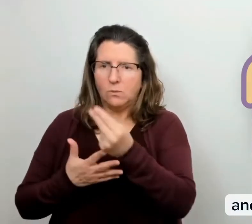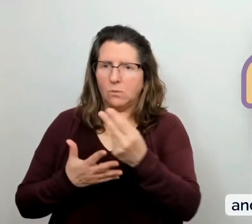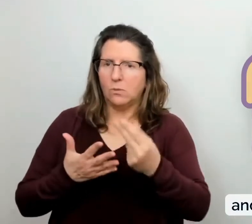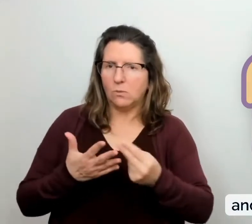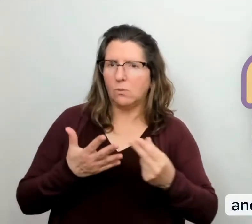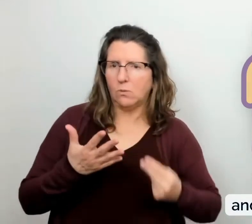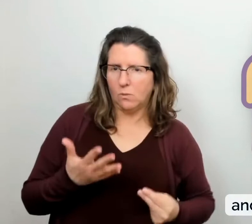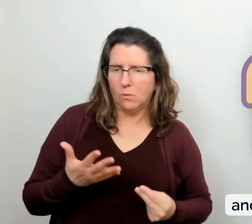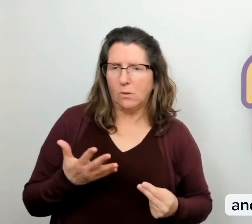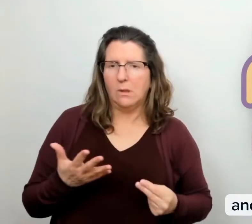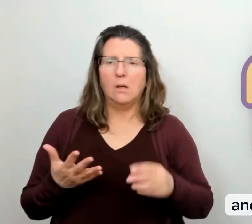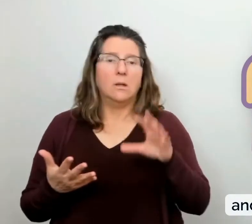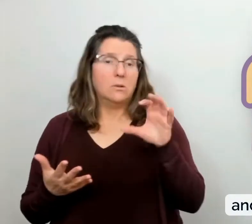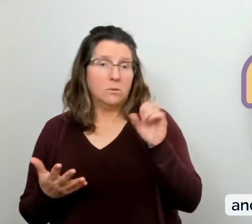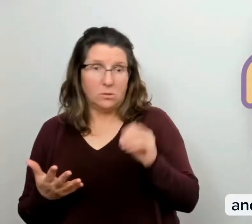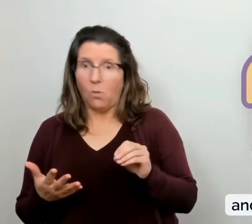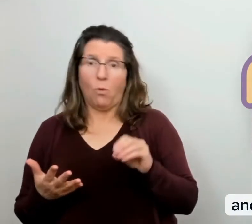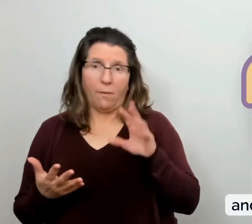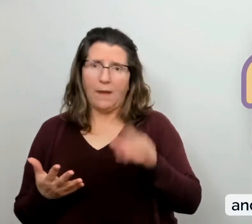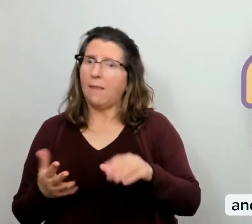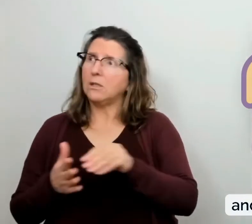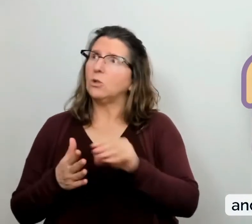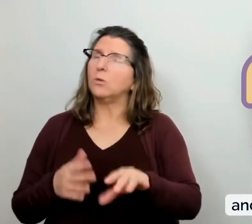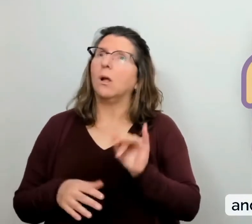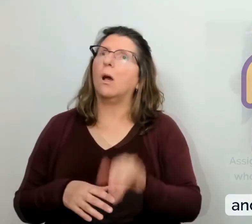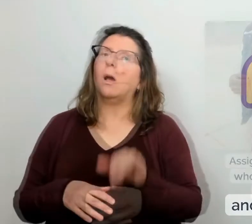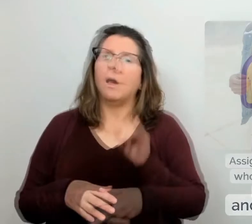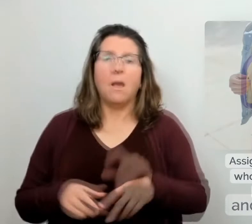This reinforces for the students the necessary steps.